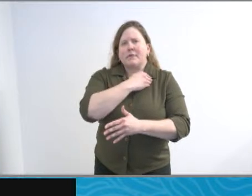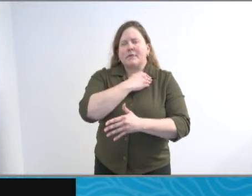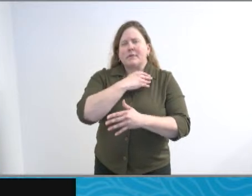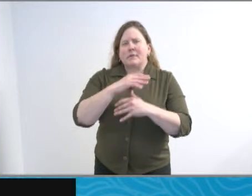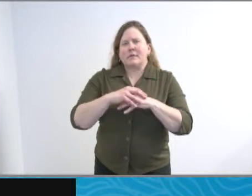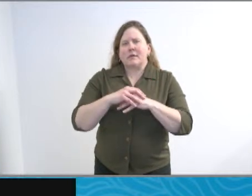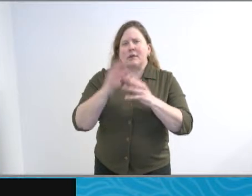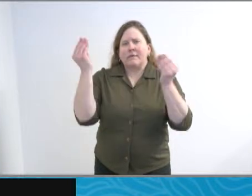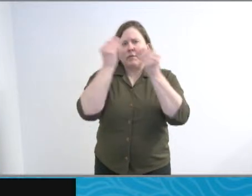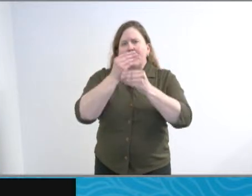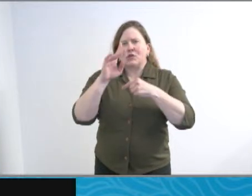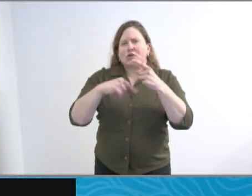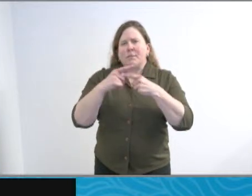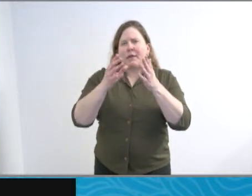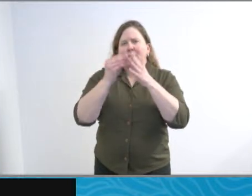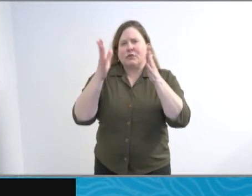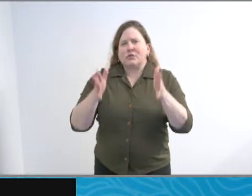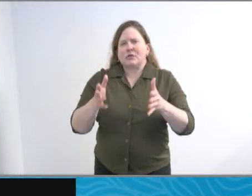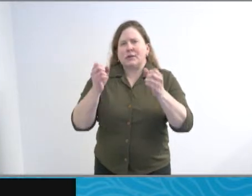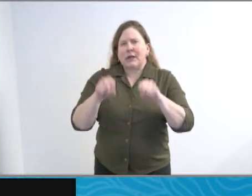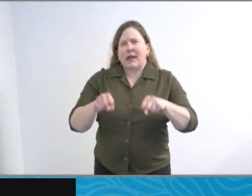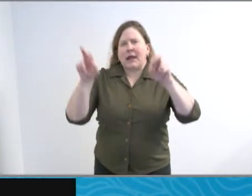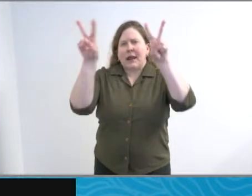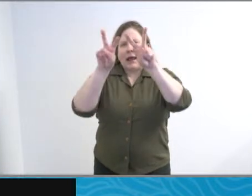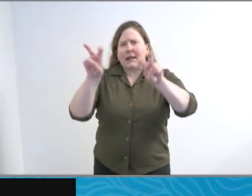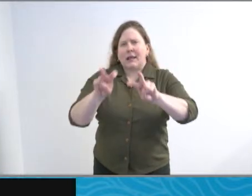so that they can analyze the data,